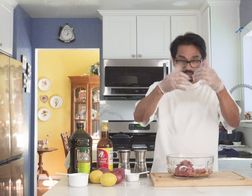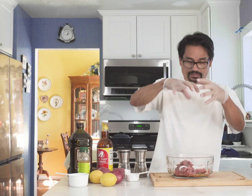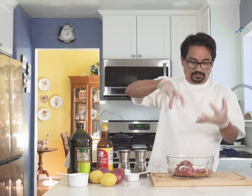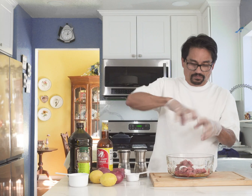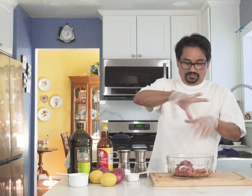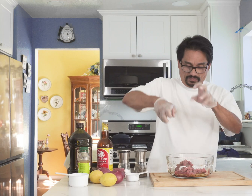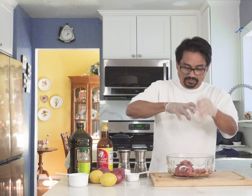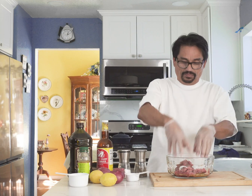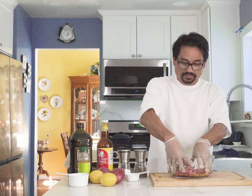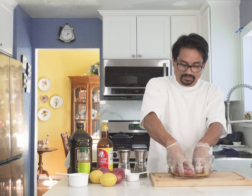Now mix it all up